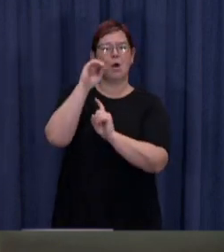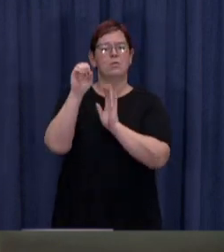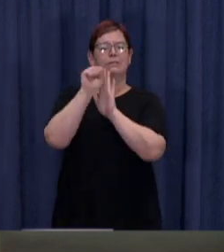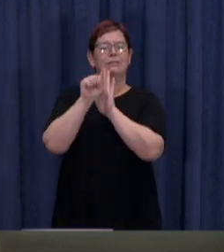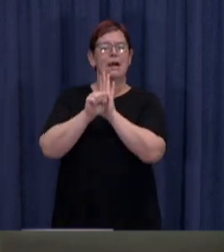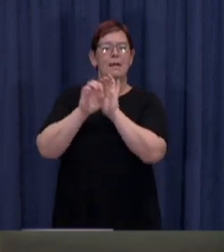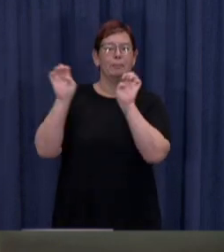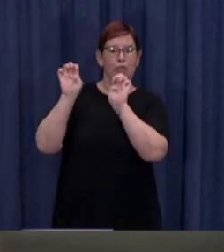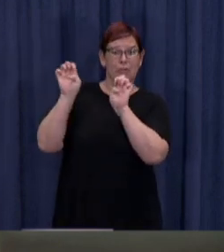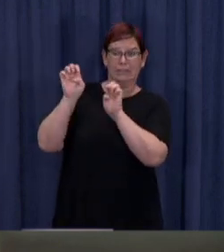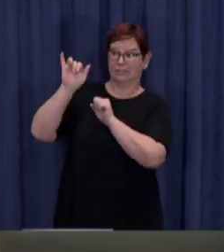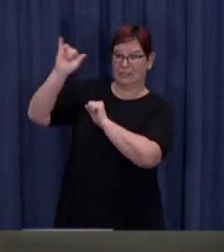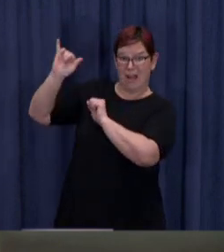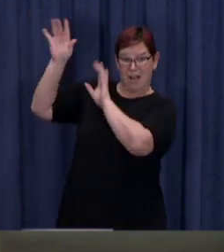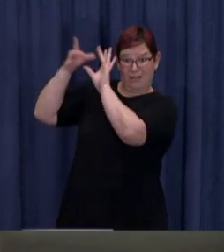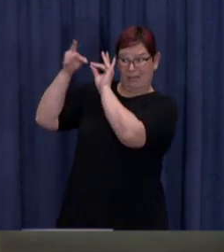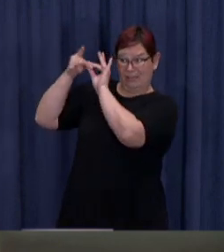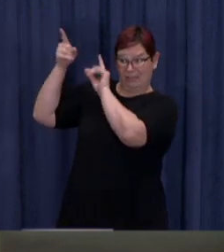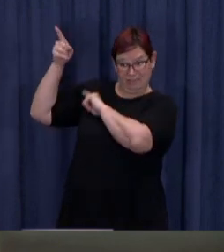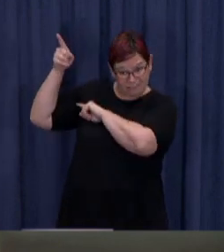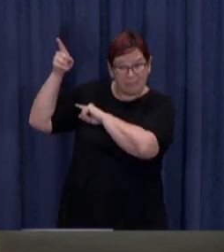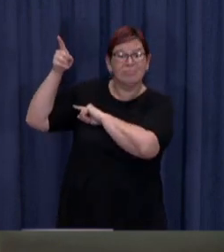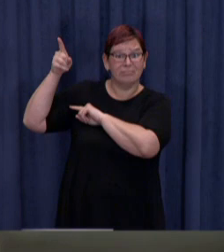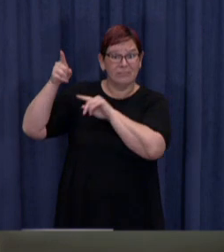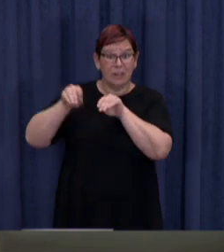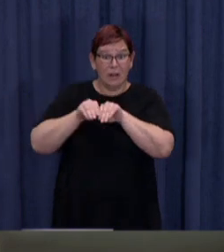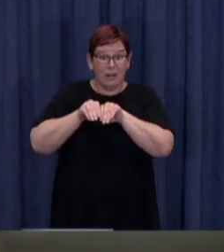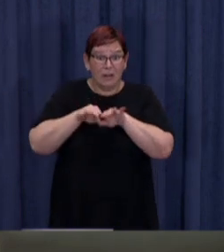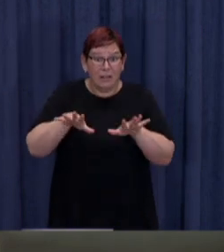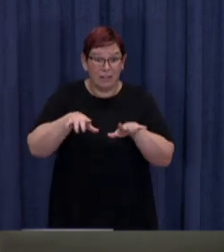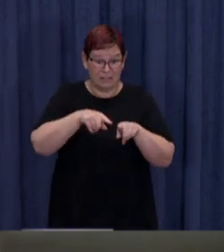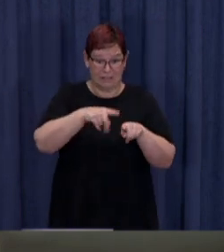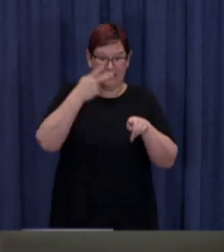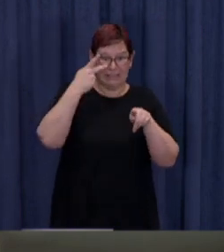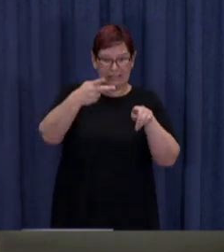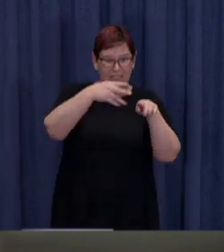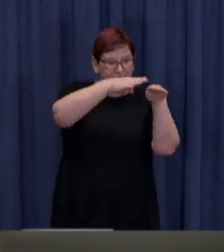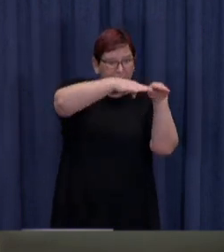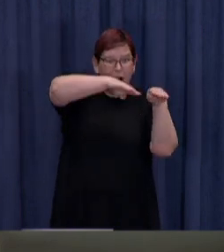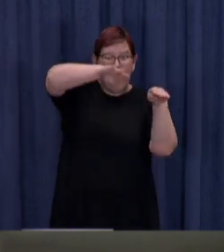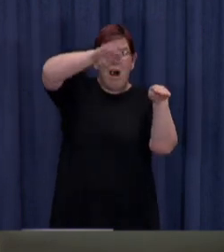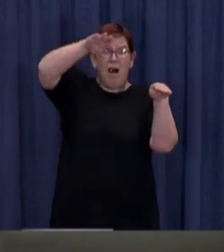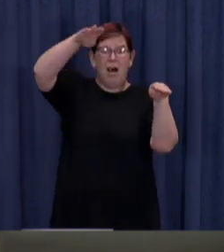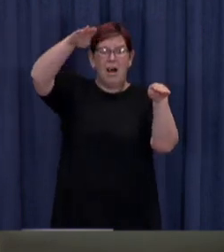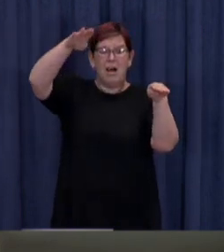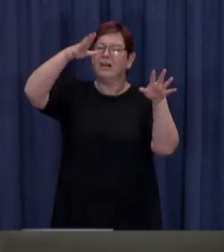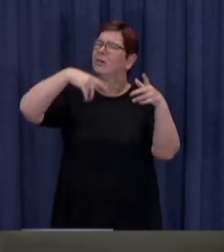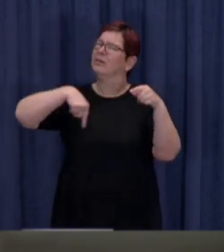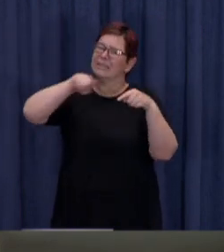to turn down the curve on COVID-19 we need to do everything we can this is a